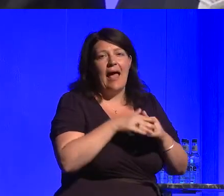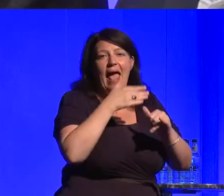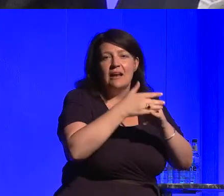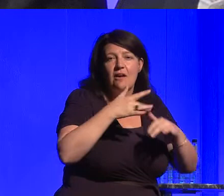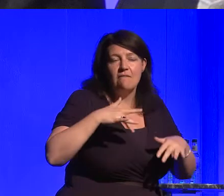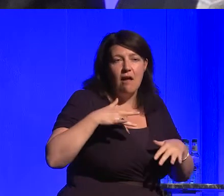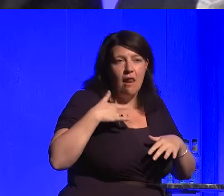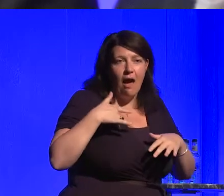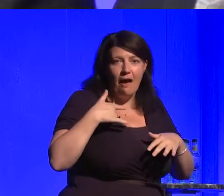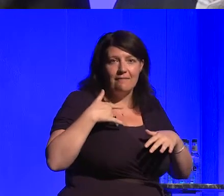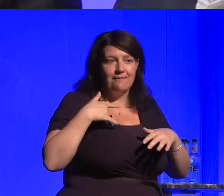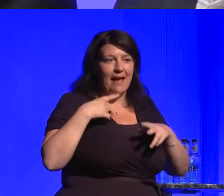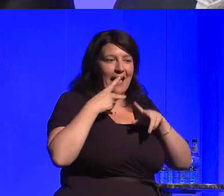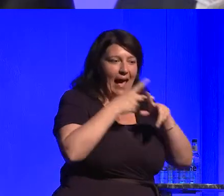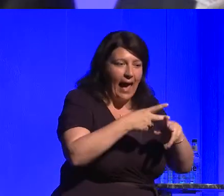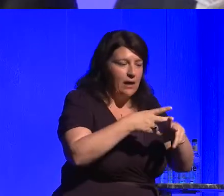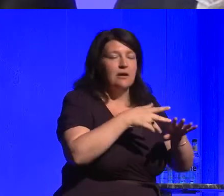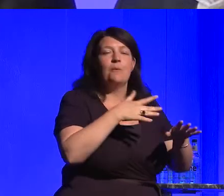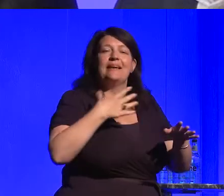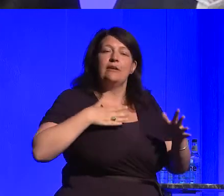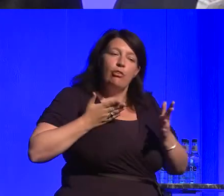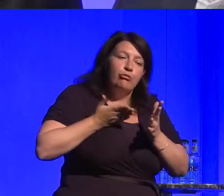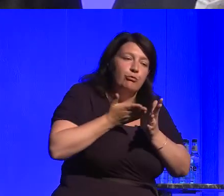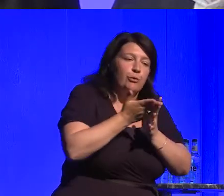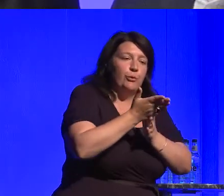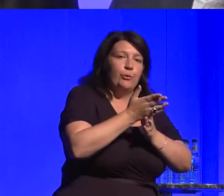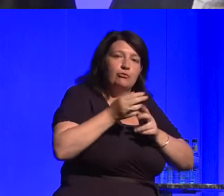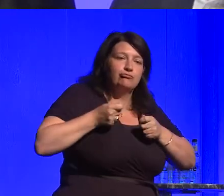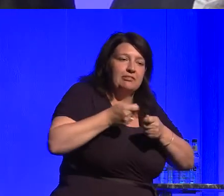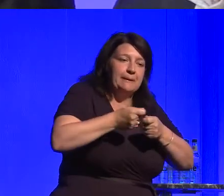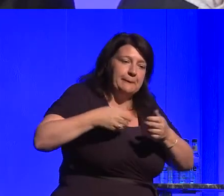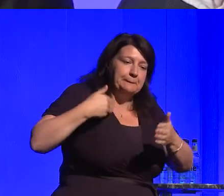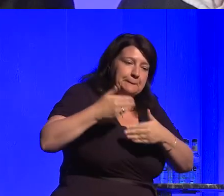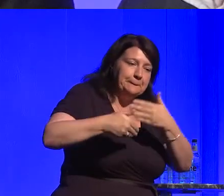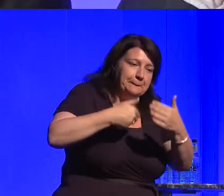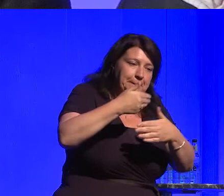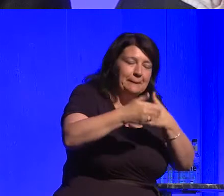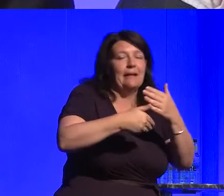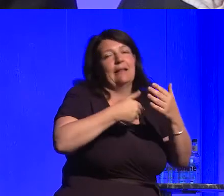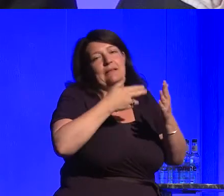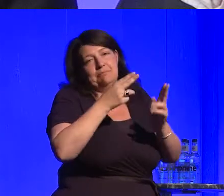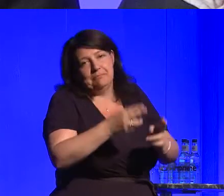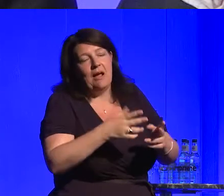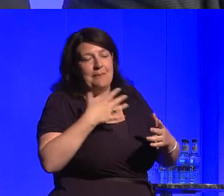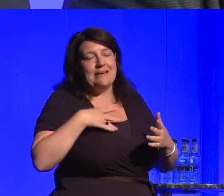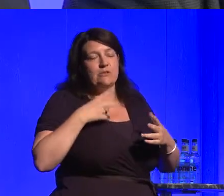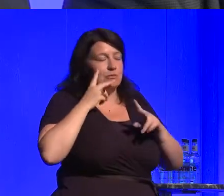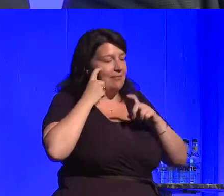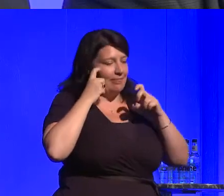through the end of life. There are very inherently difficult conversations that need to be had.